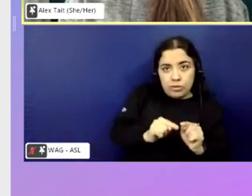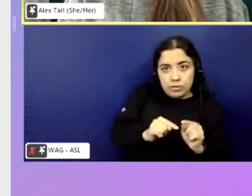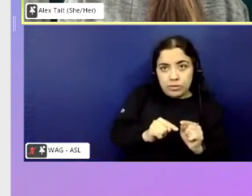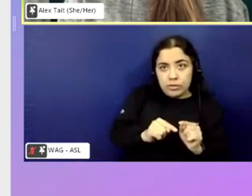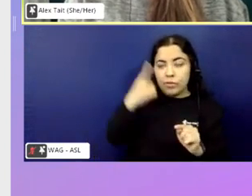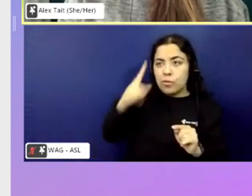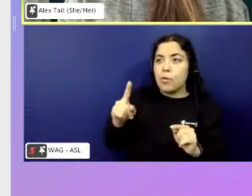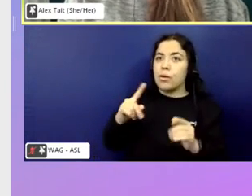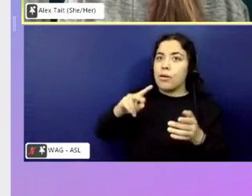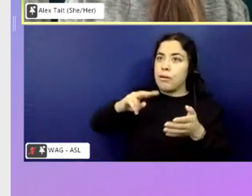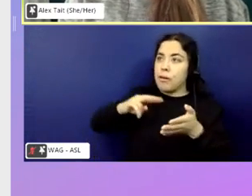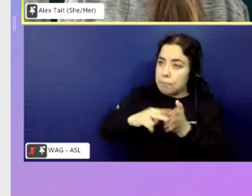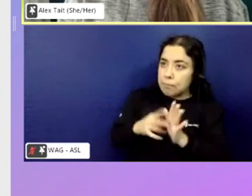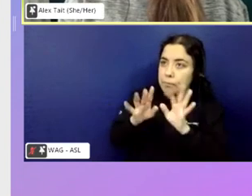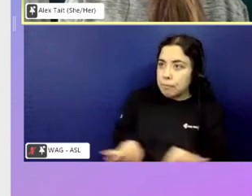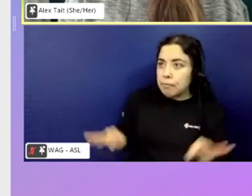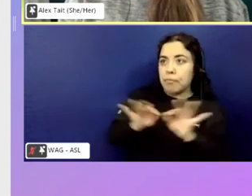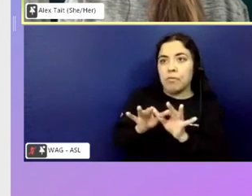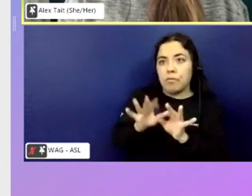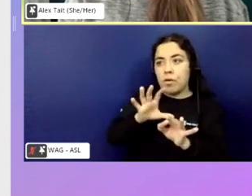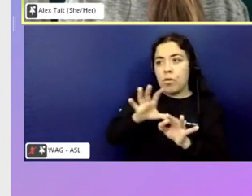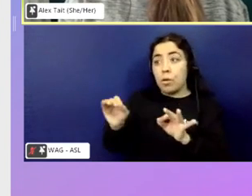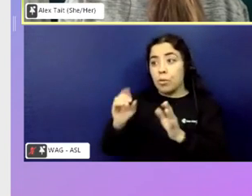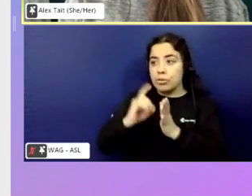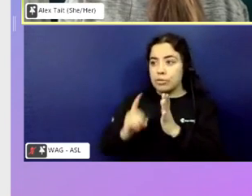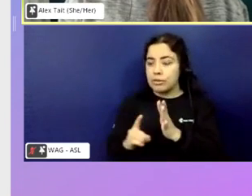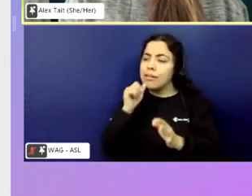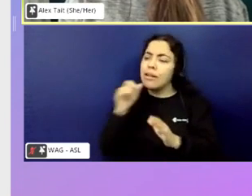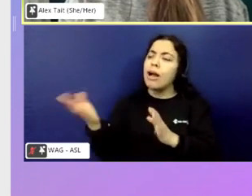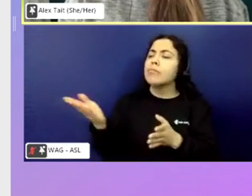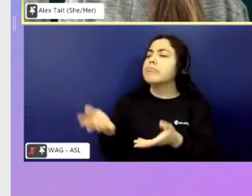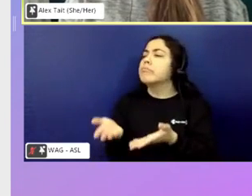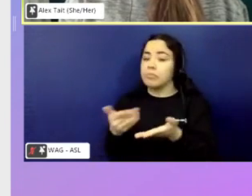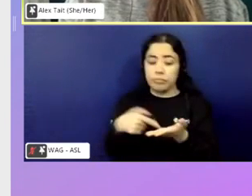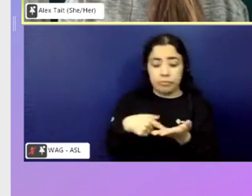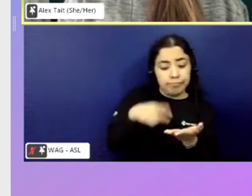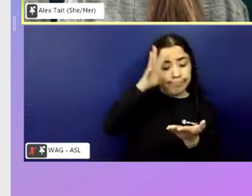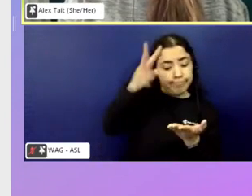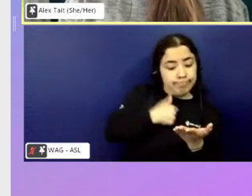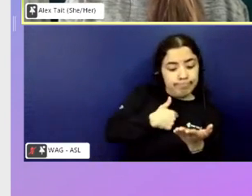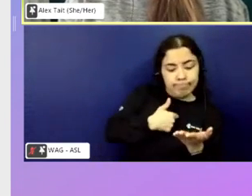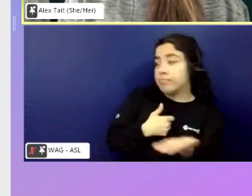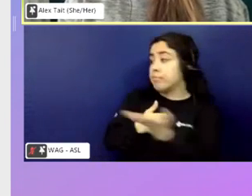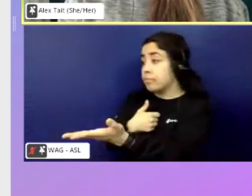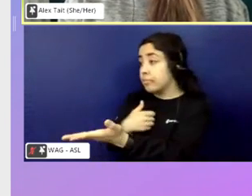the main point for me is to include seniors from the research and stage for co design rather than solely